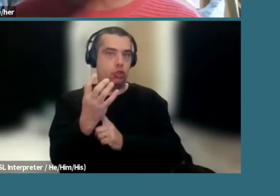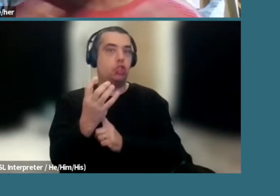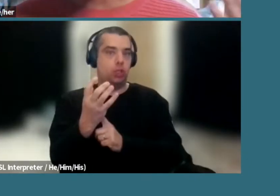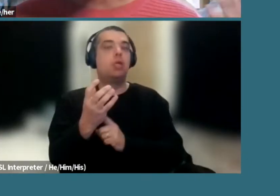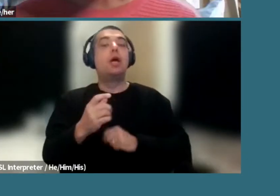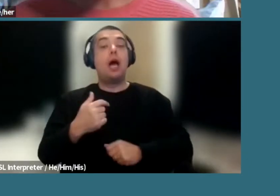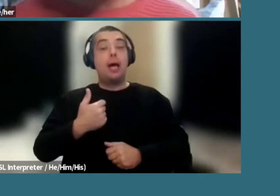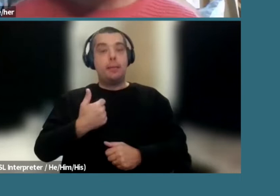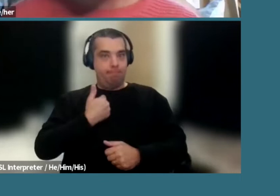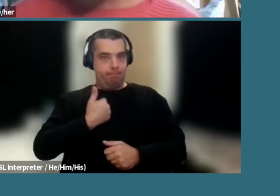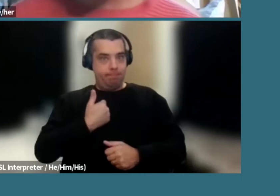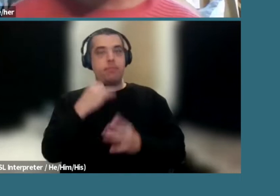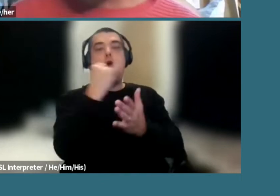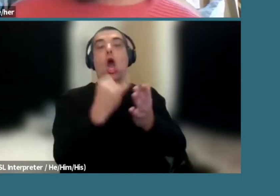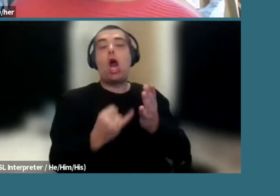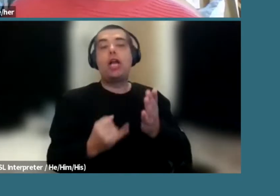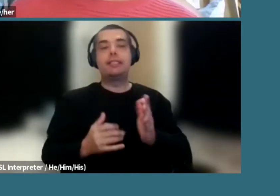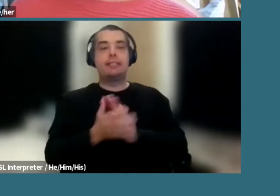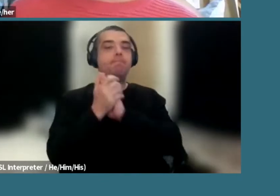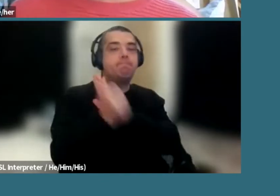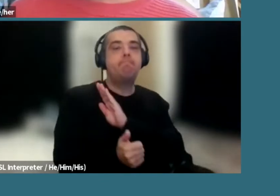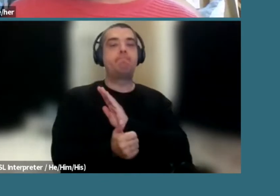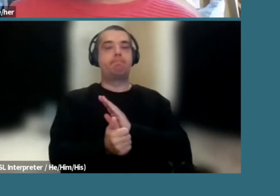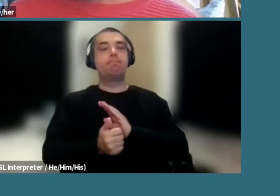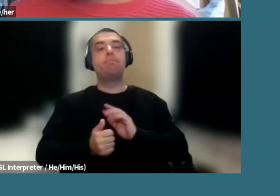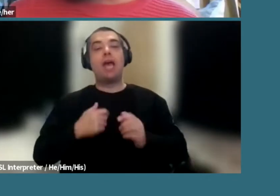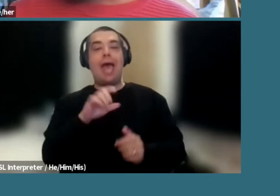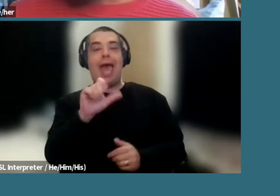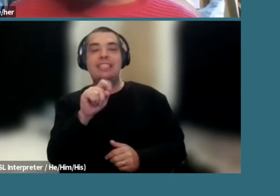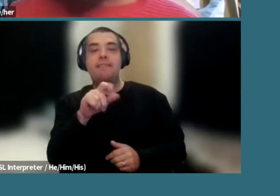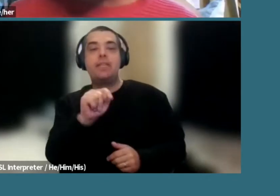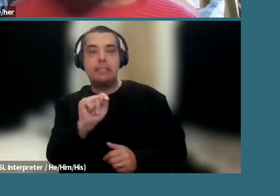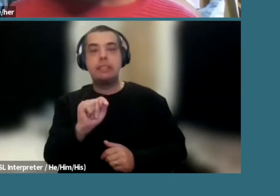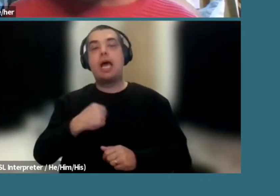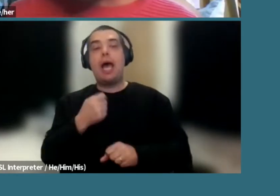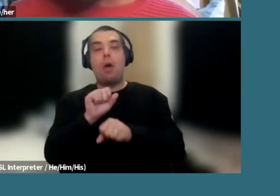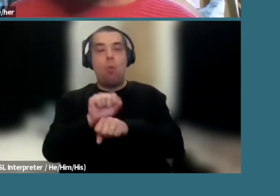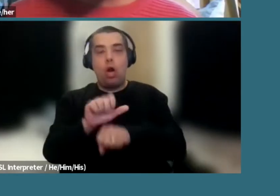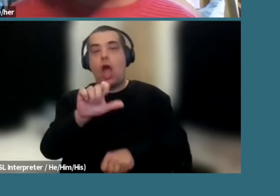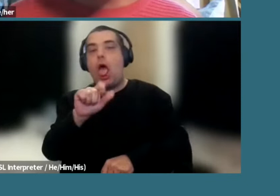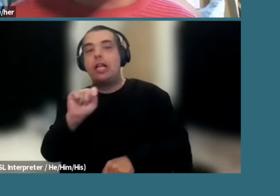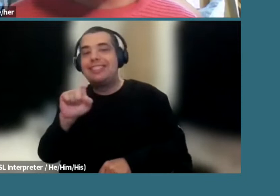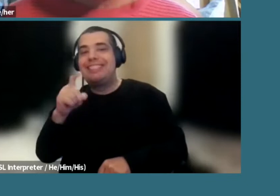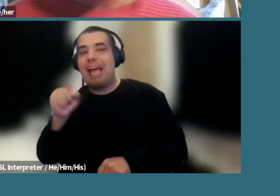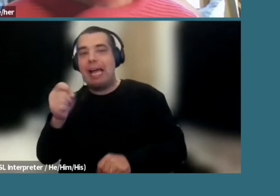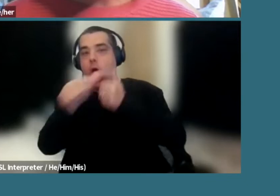I am an artist activist. I work on the Alt Text As Poetry project with Shannon Finnigan.